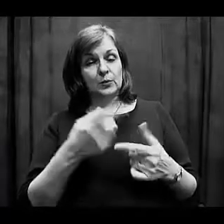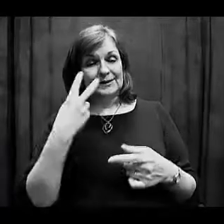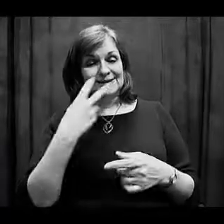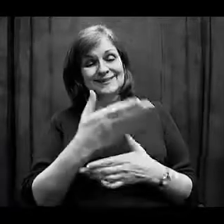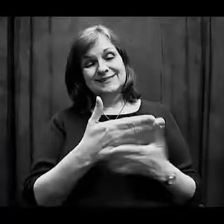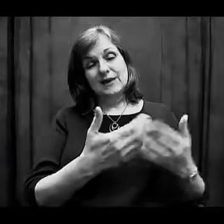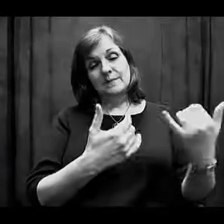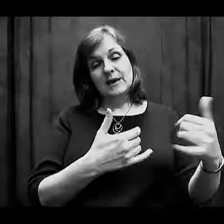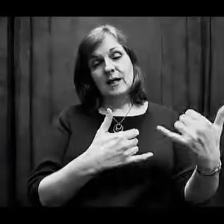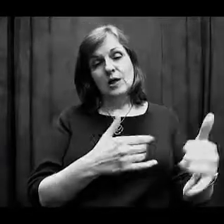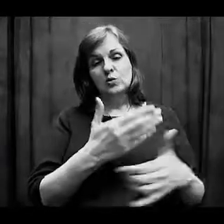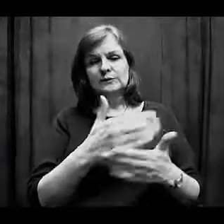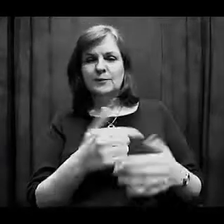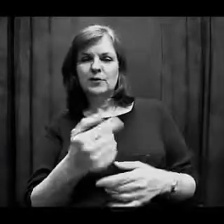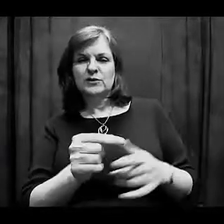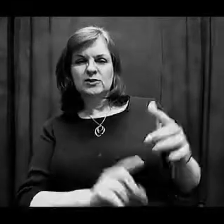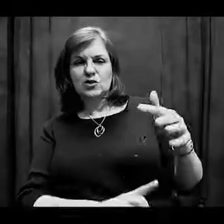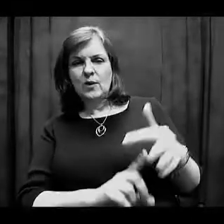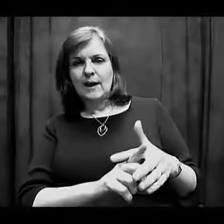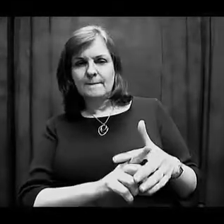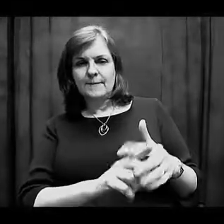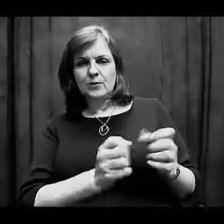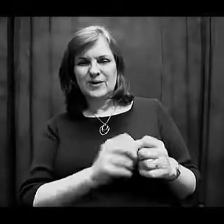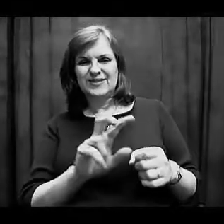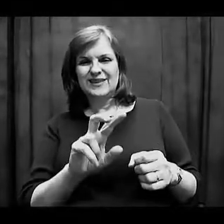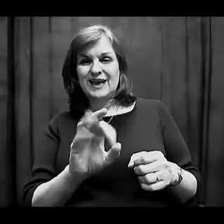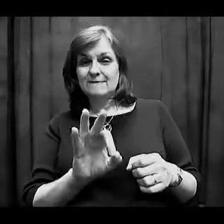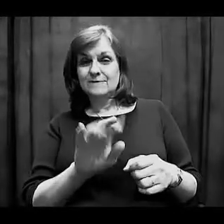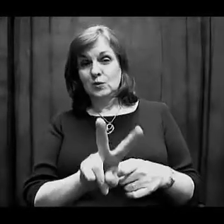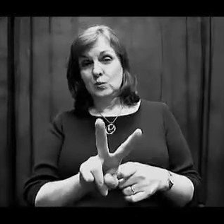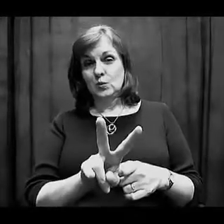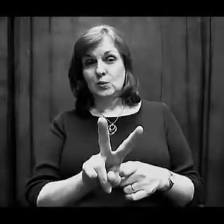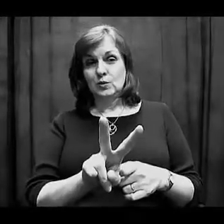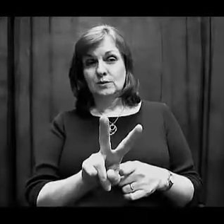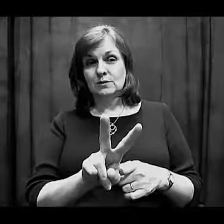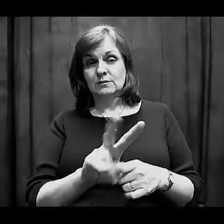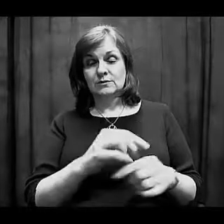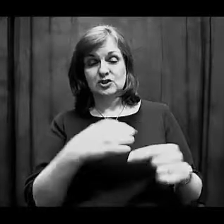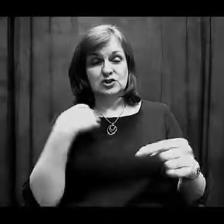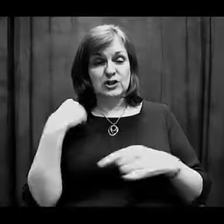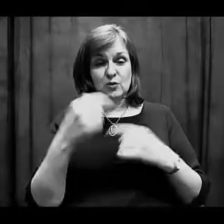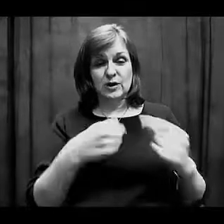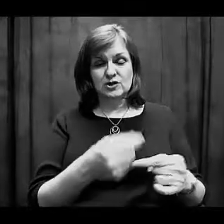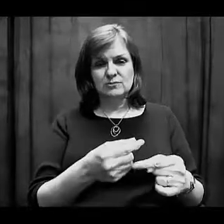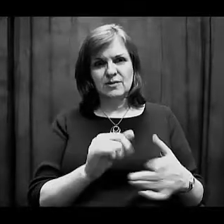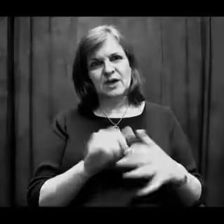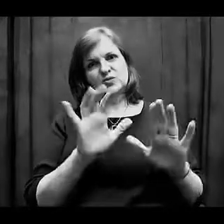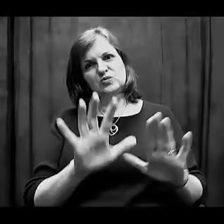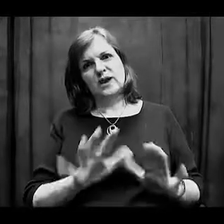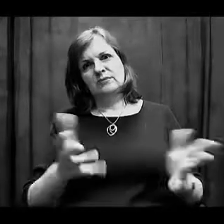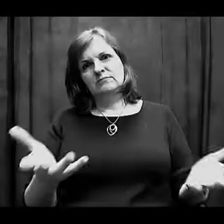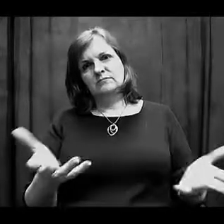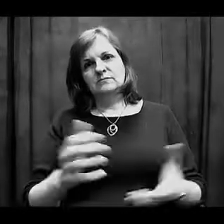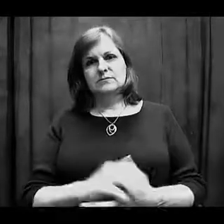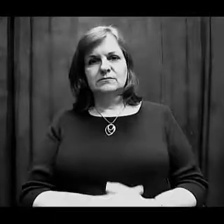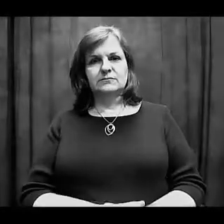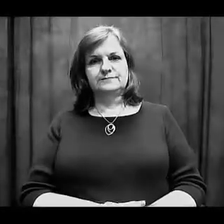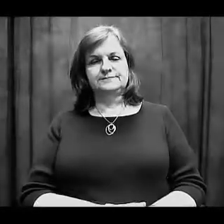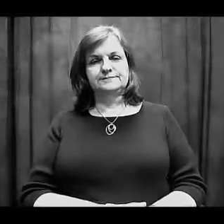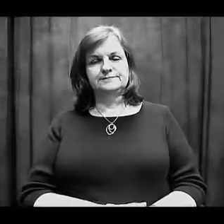we're getting some yellow and we're getting some green in the second generation -- well that's great!